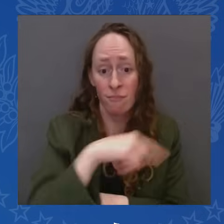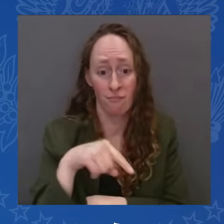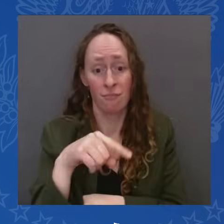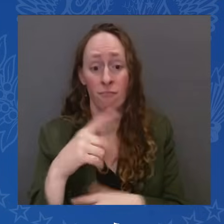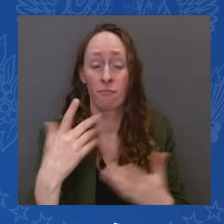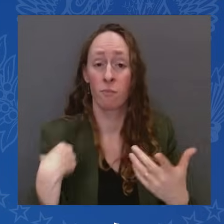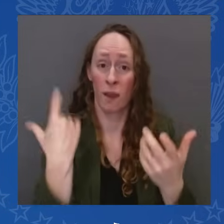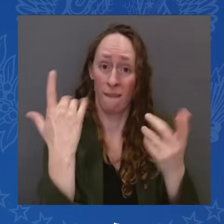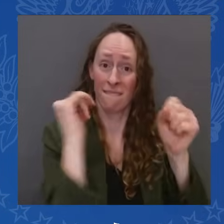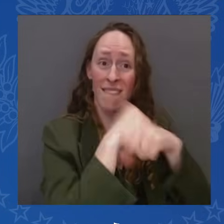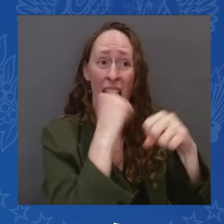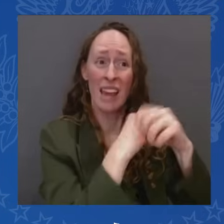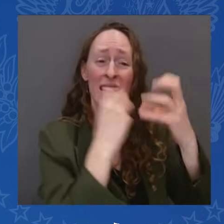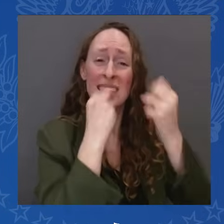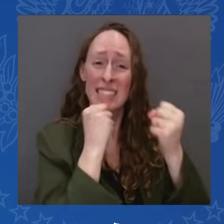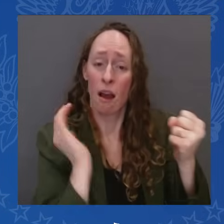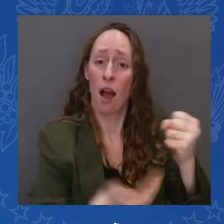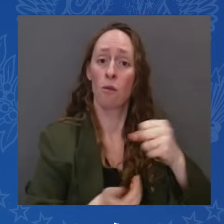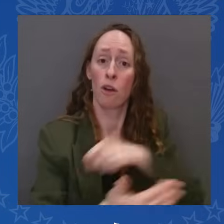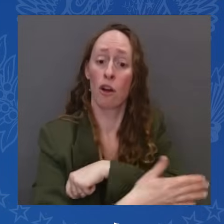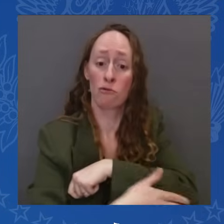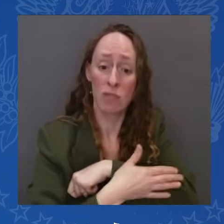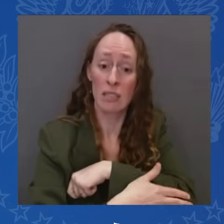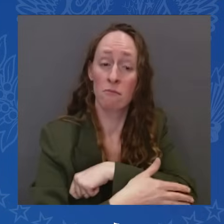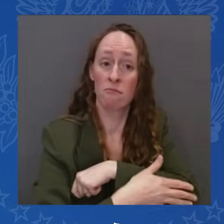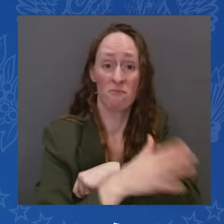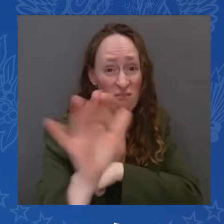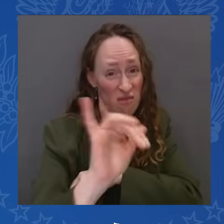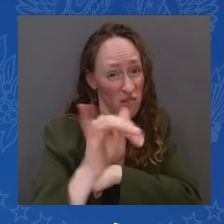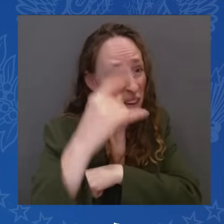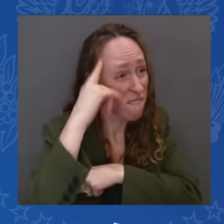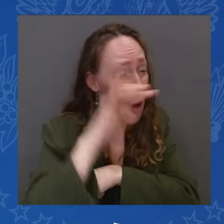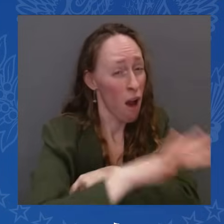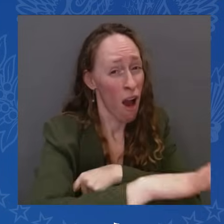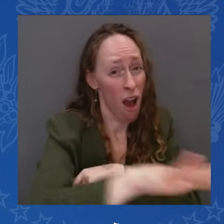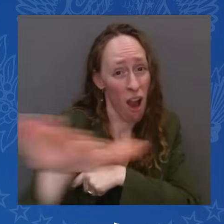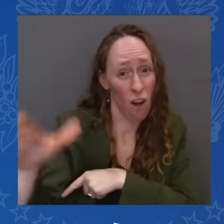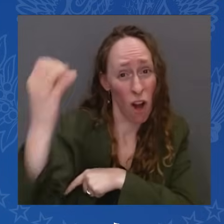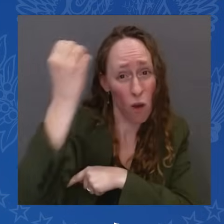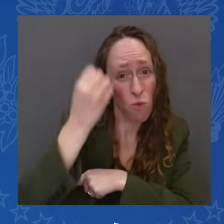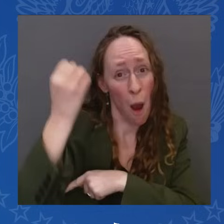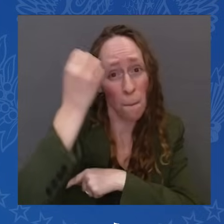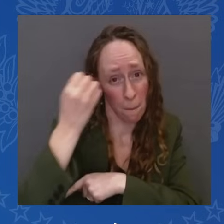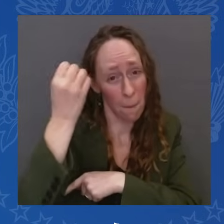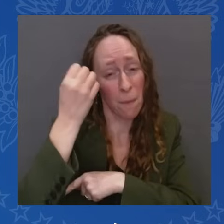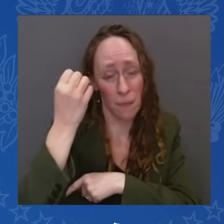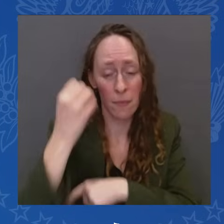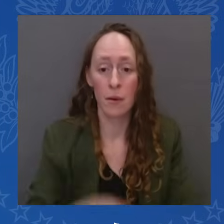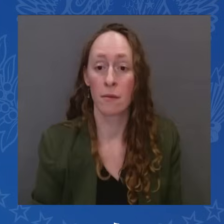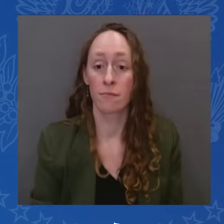for our freedom and yours. And this motto resonates not only in our country,